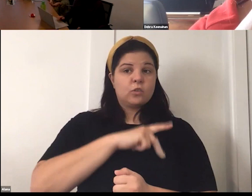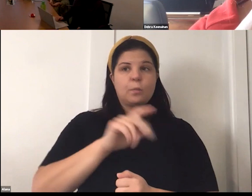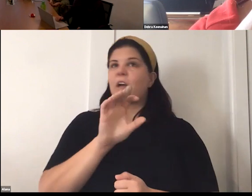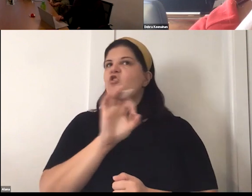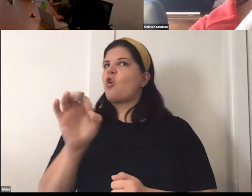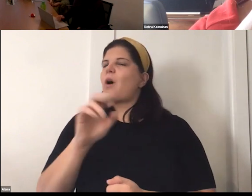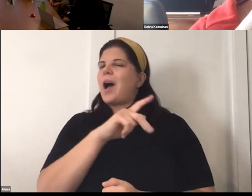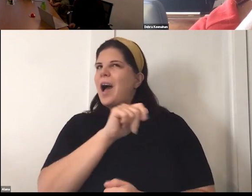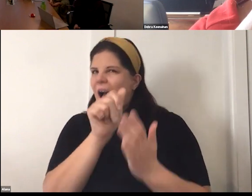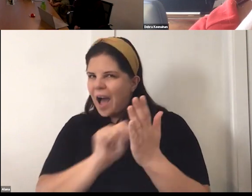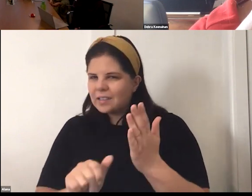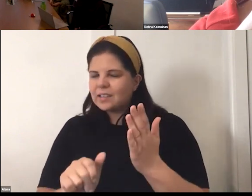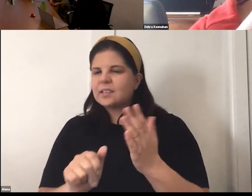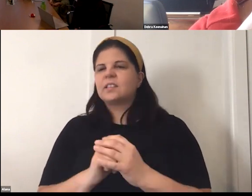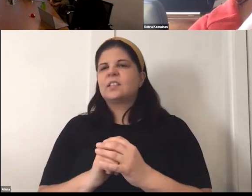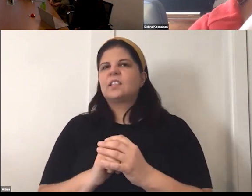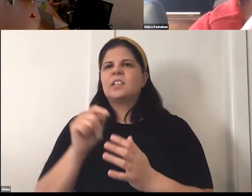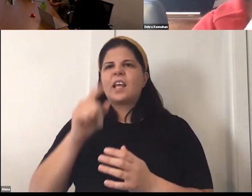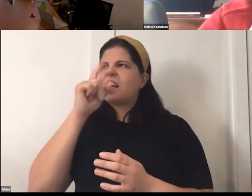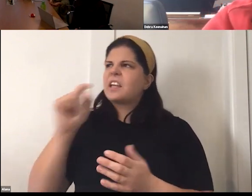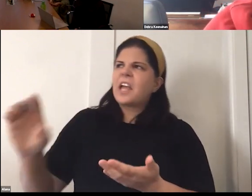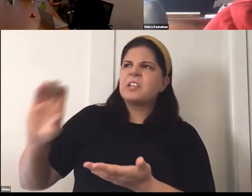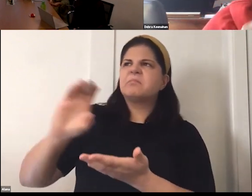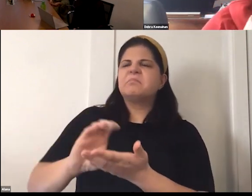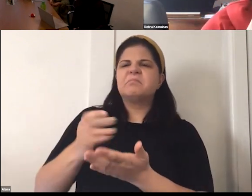able to seek funding under this initiative.